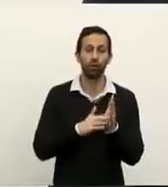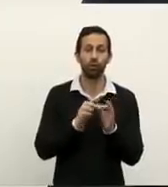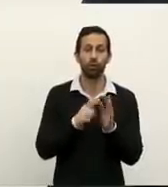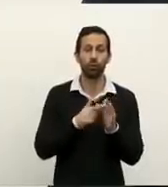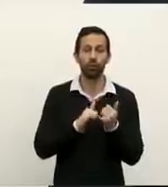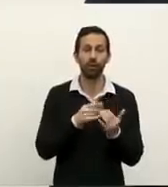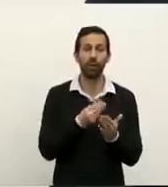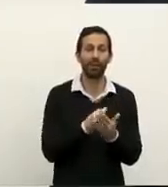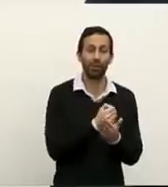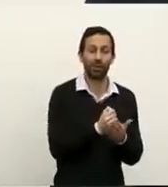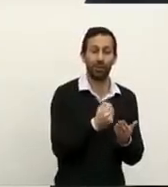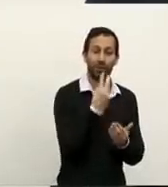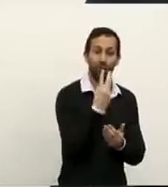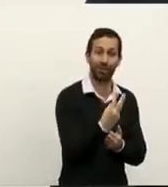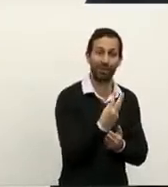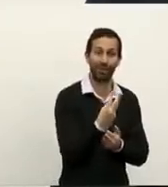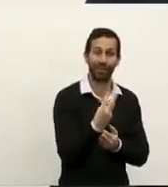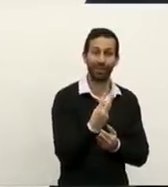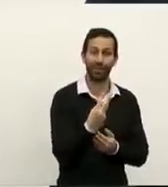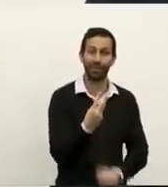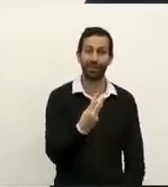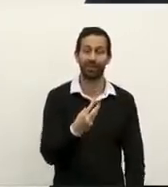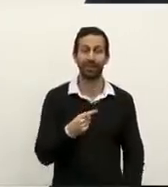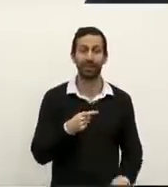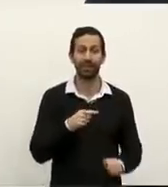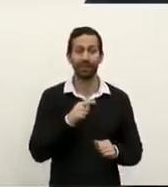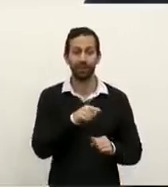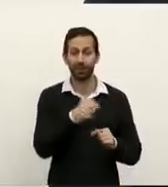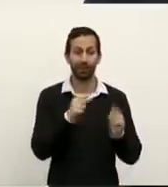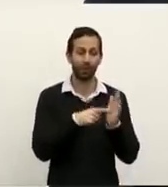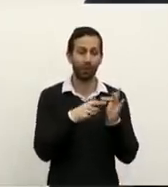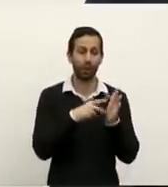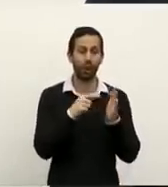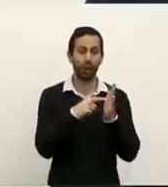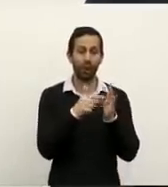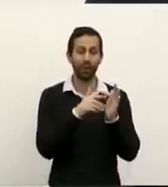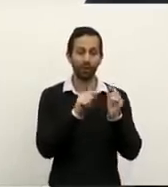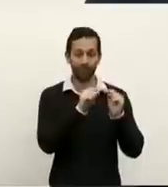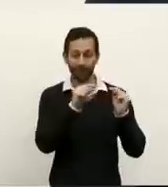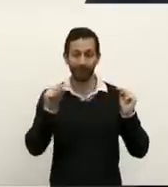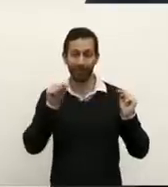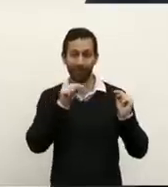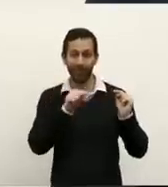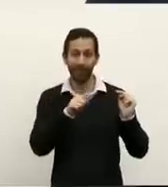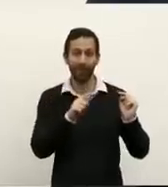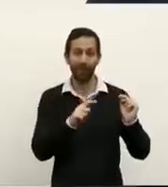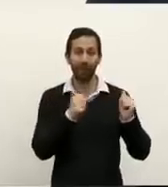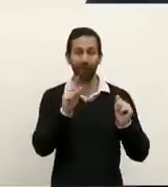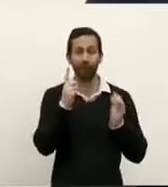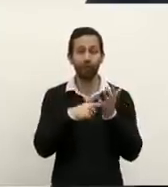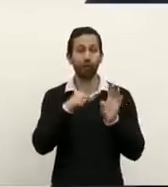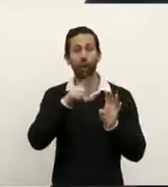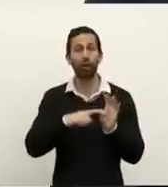But at the moment, the term is daily adaptive equipment. There's a line item, generally there. But after 1 July, we're going to switch it